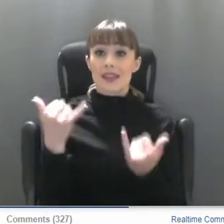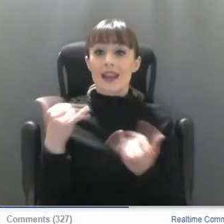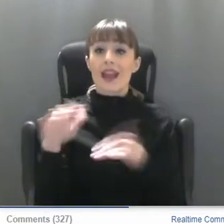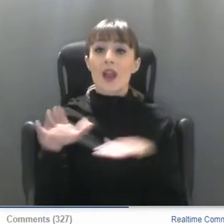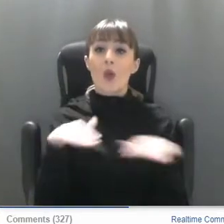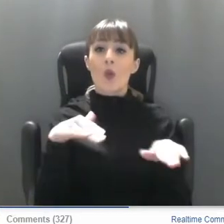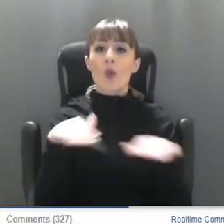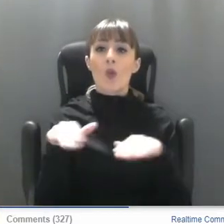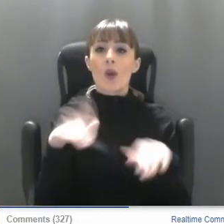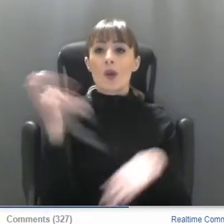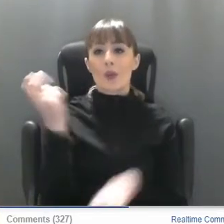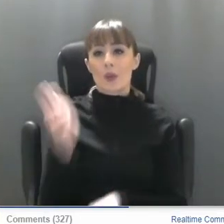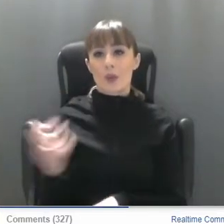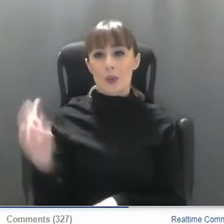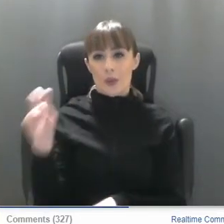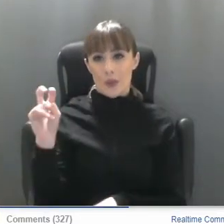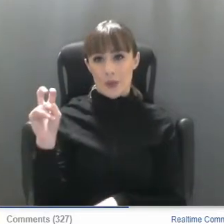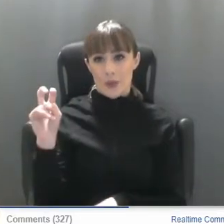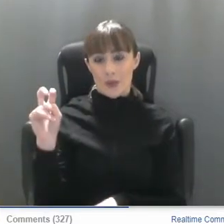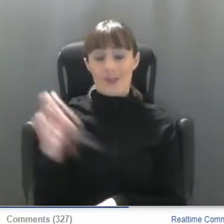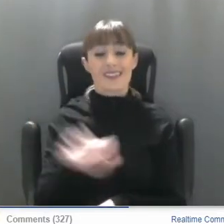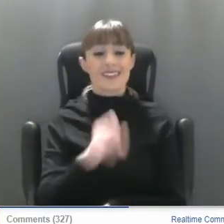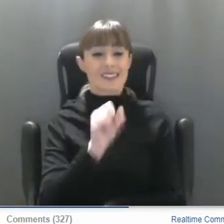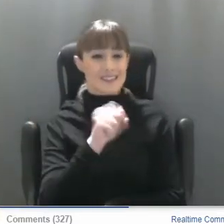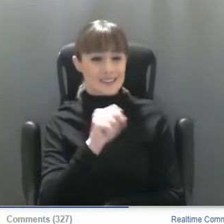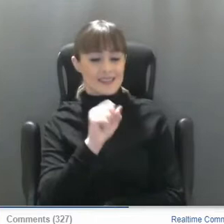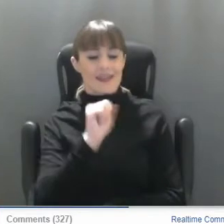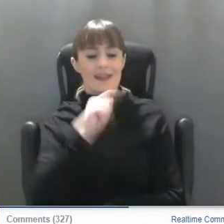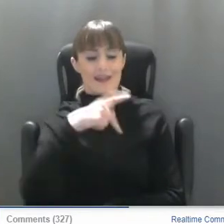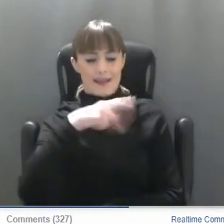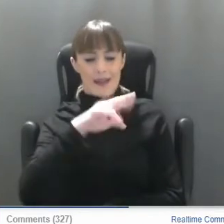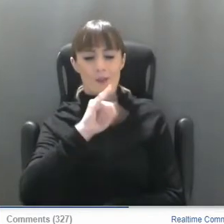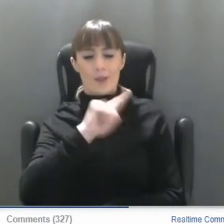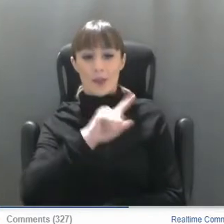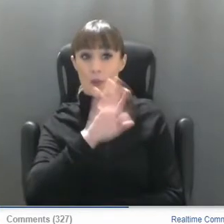those are the questions we're going to be answering, so that you guys can make